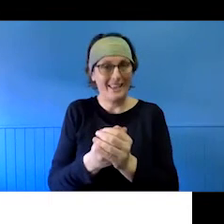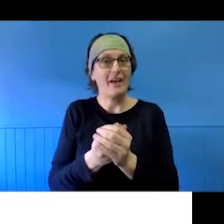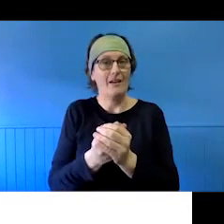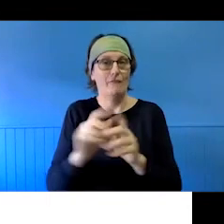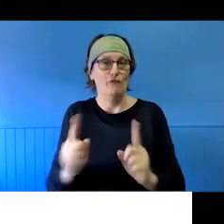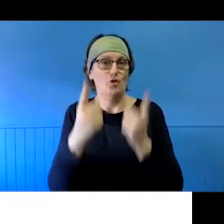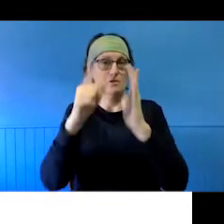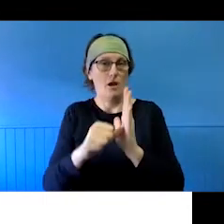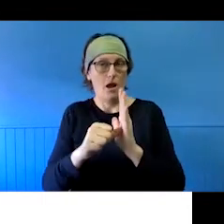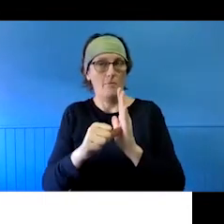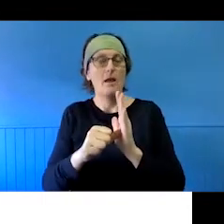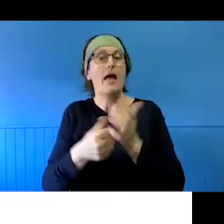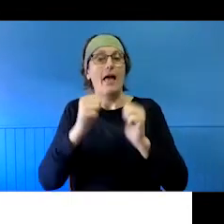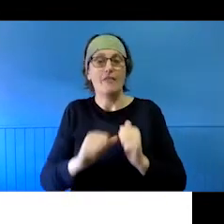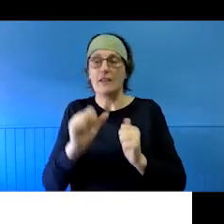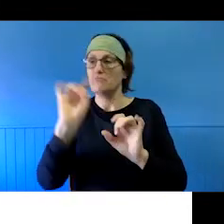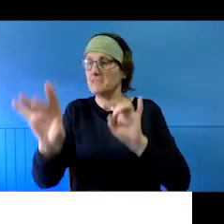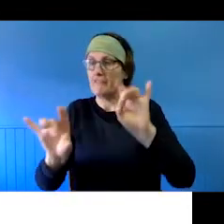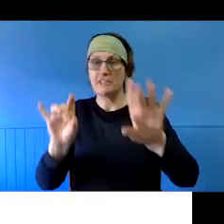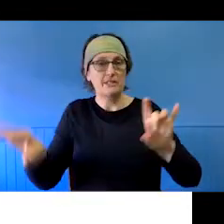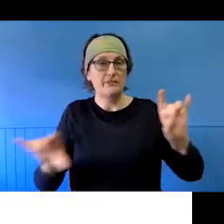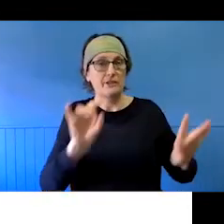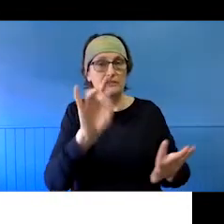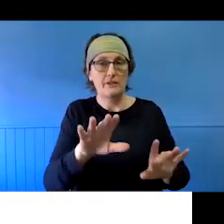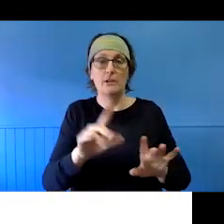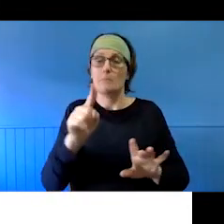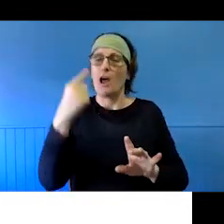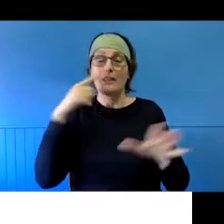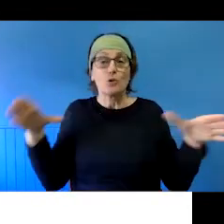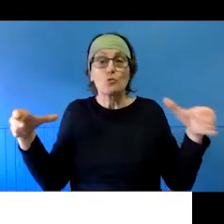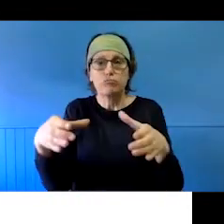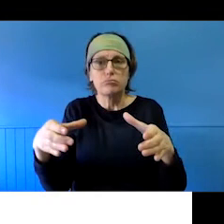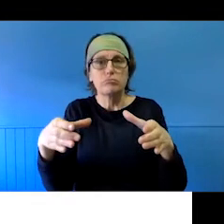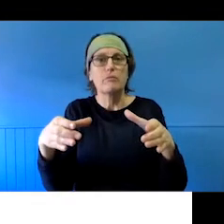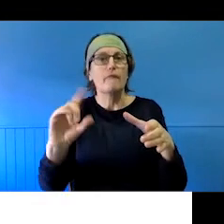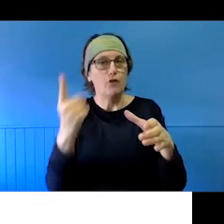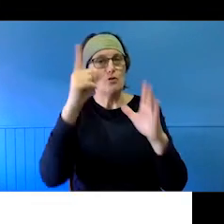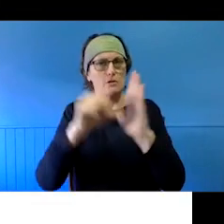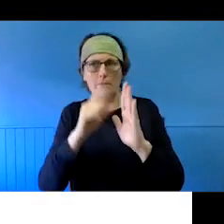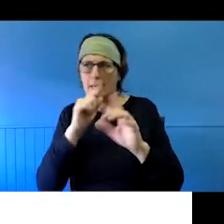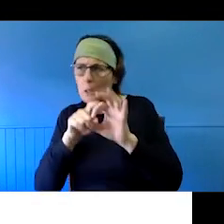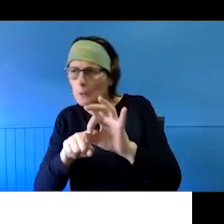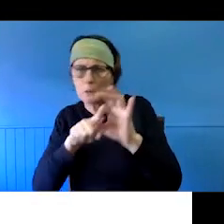Being able to ask questions together is always a really good thing.